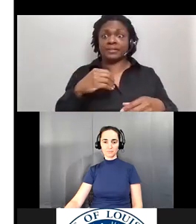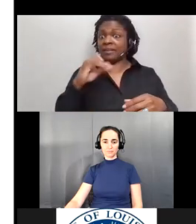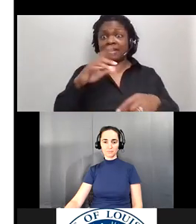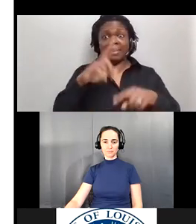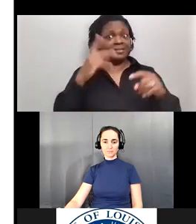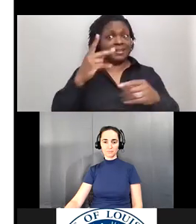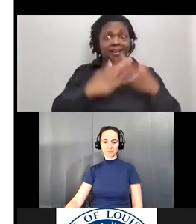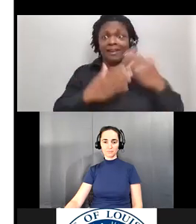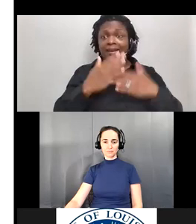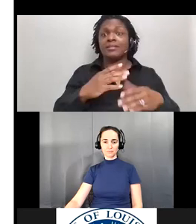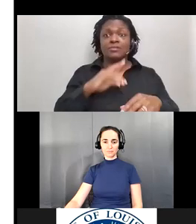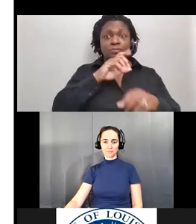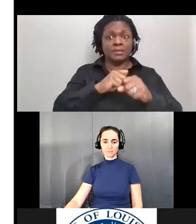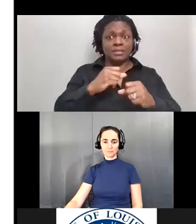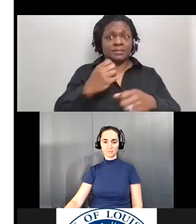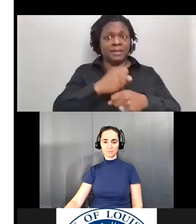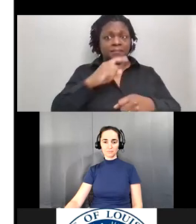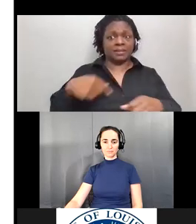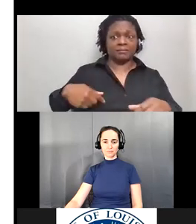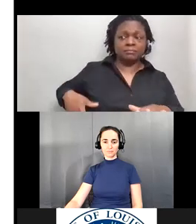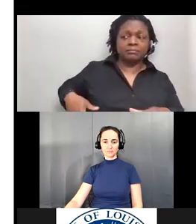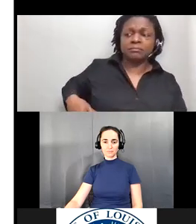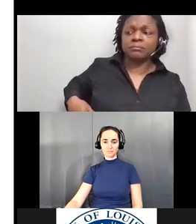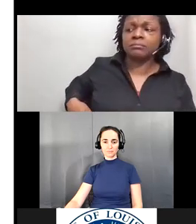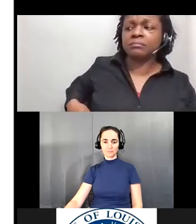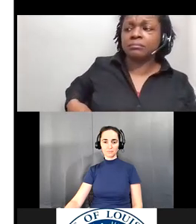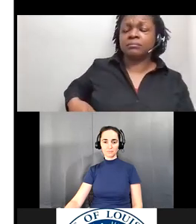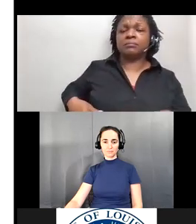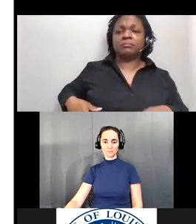so just make sure that's the case and we're not reaching for anything without telling